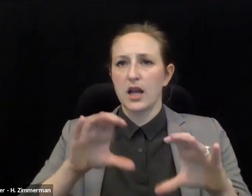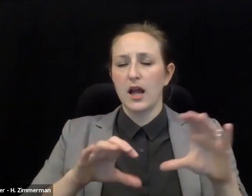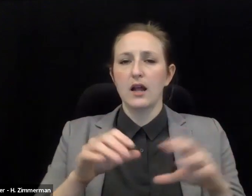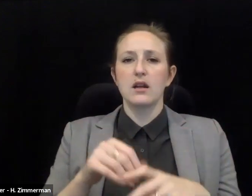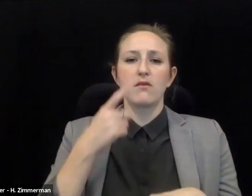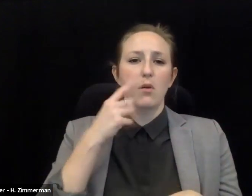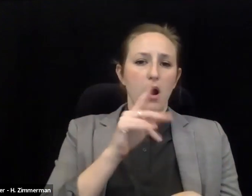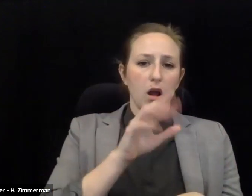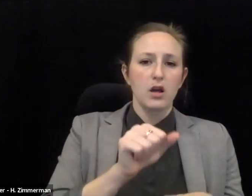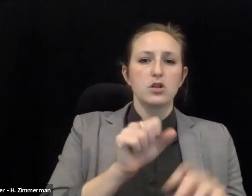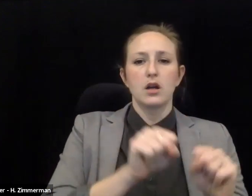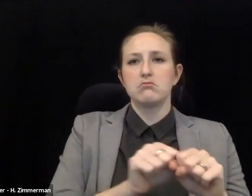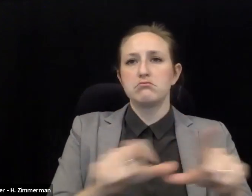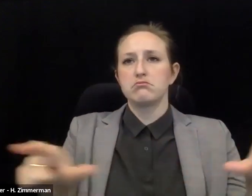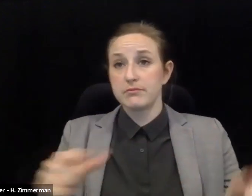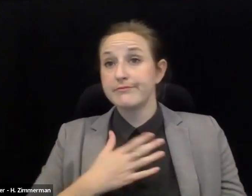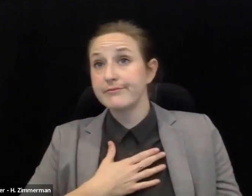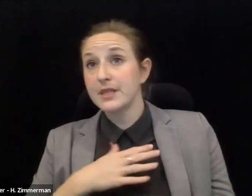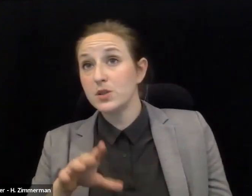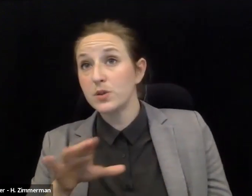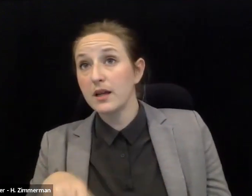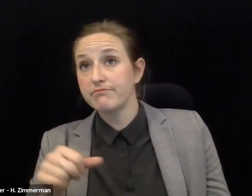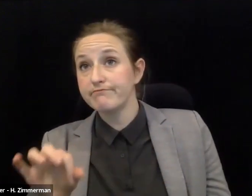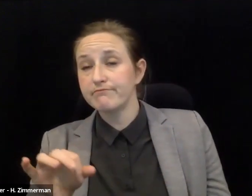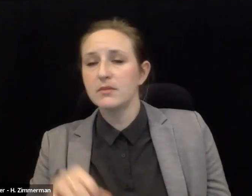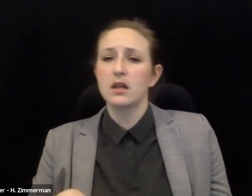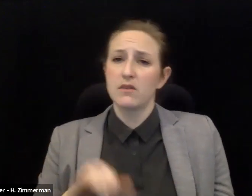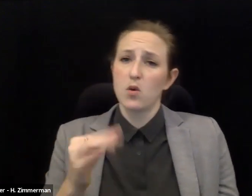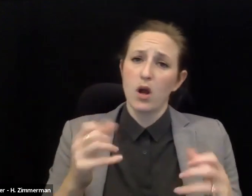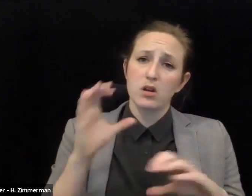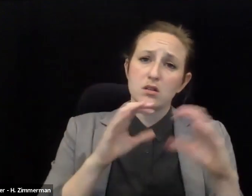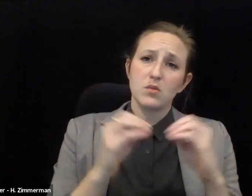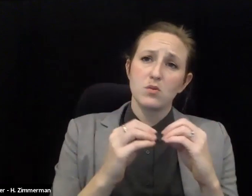Exploring a bit further. And I will say our partnership